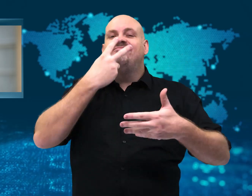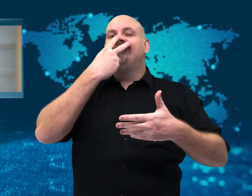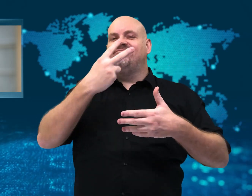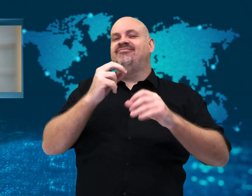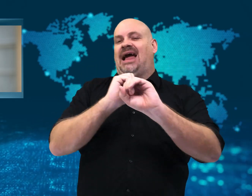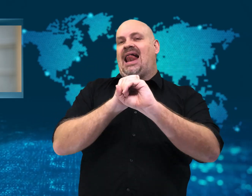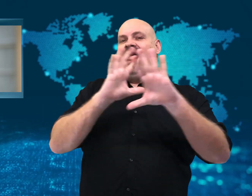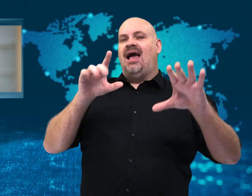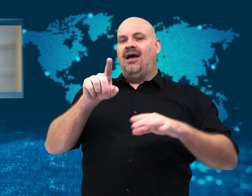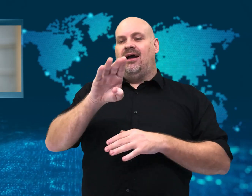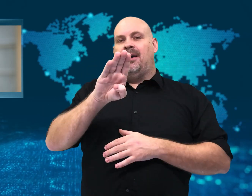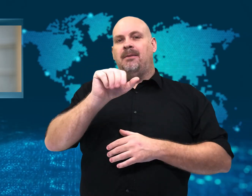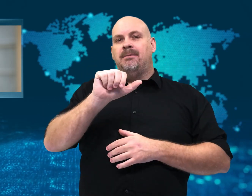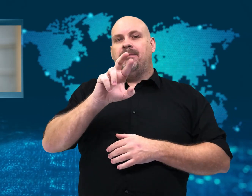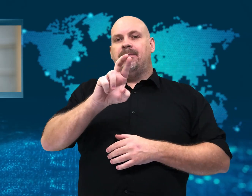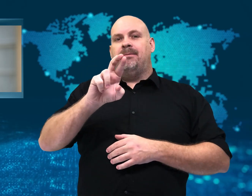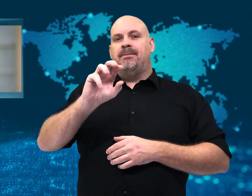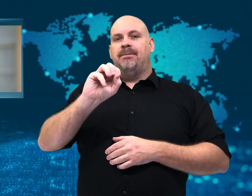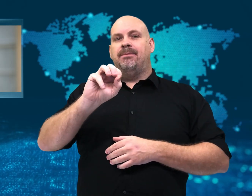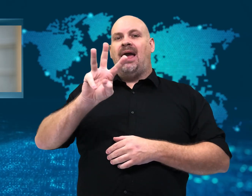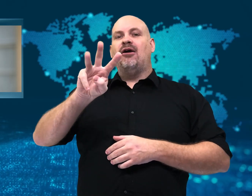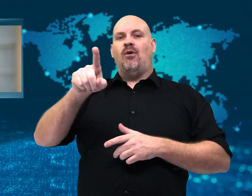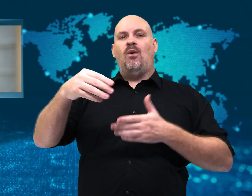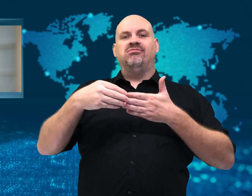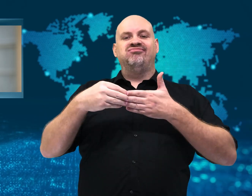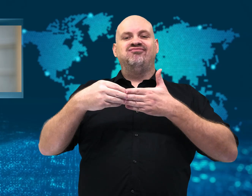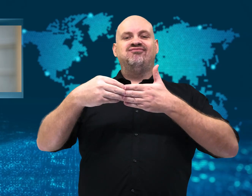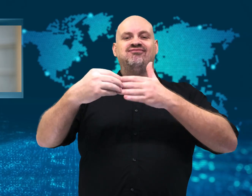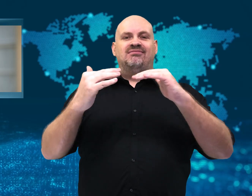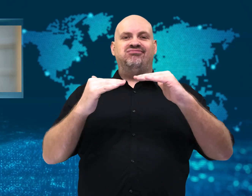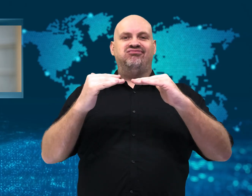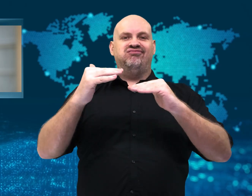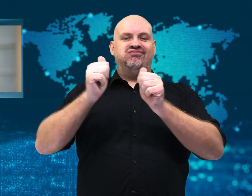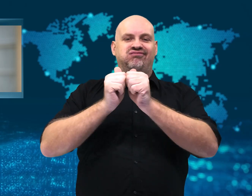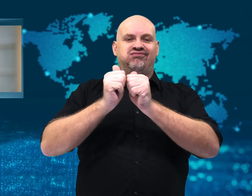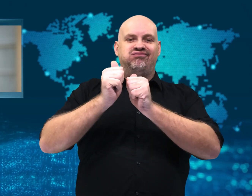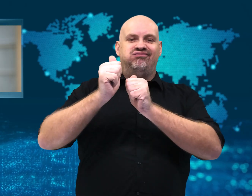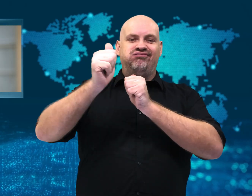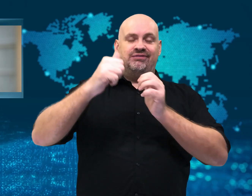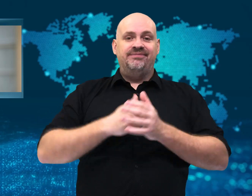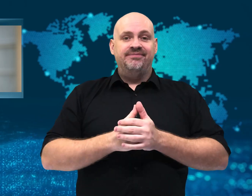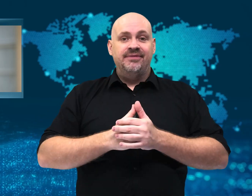Preliminary results showed Barrow in the lead,